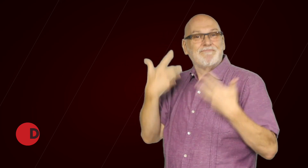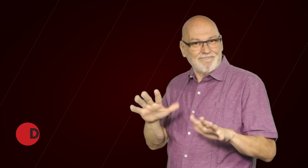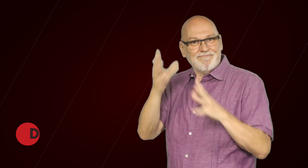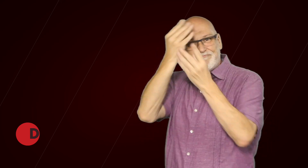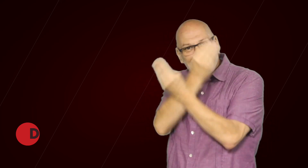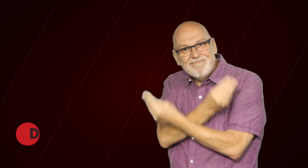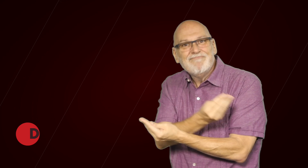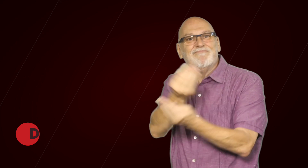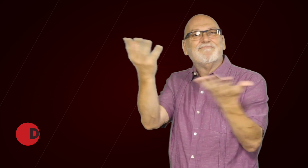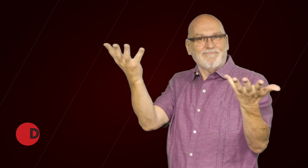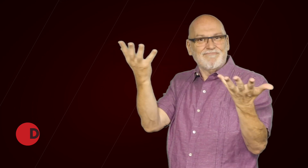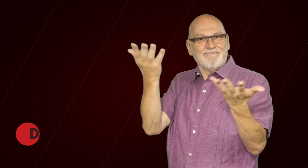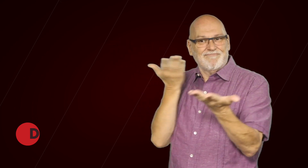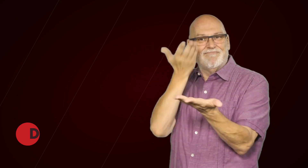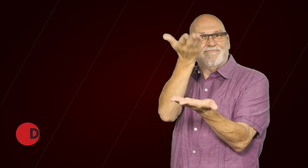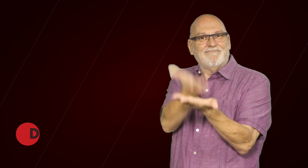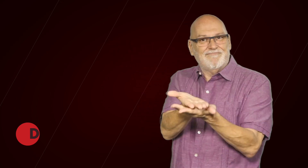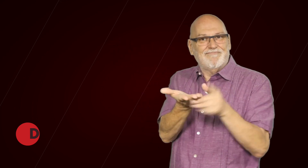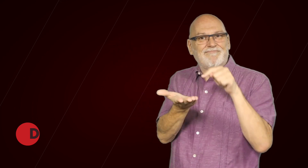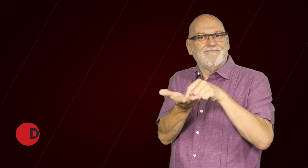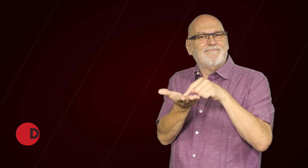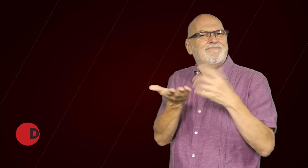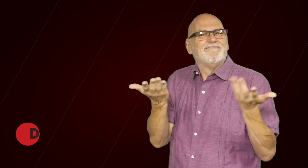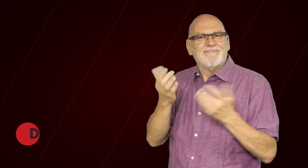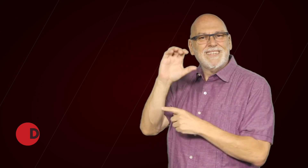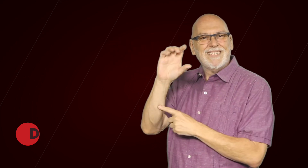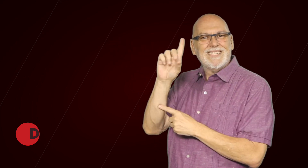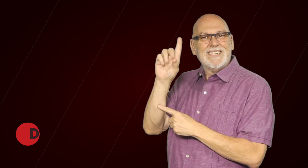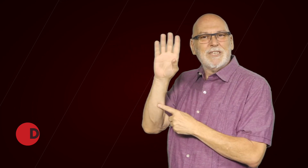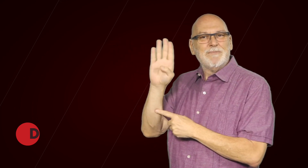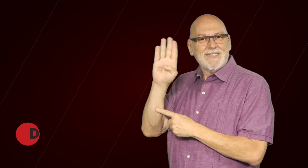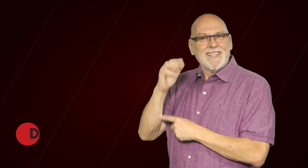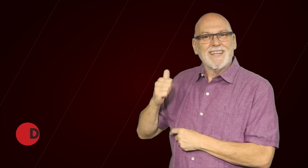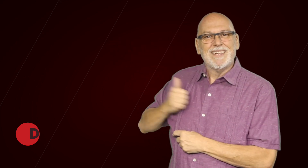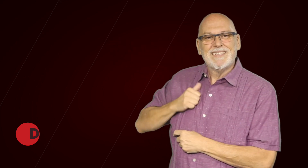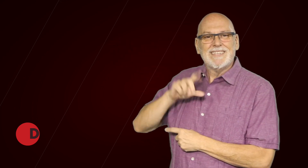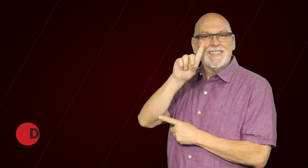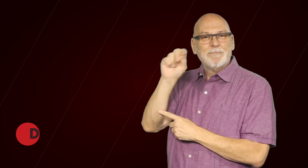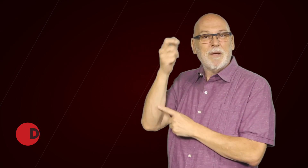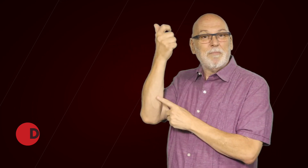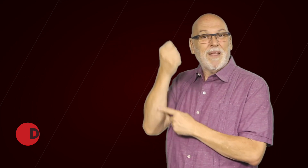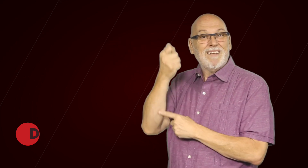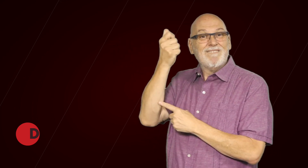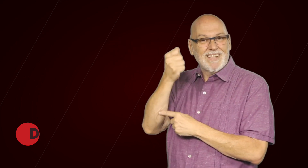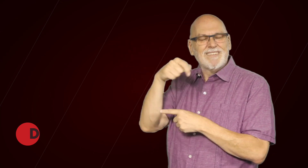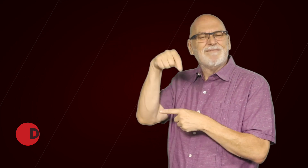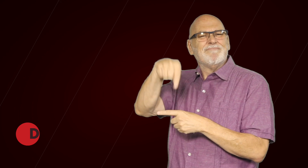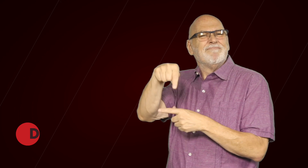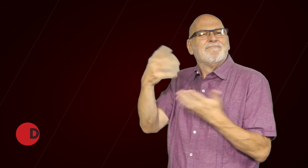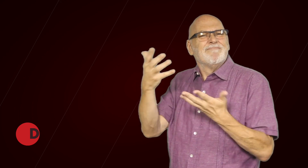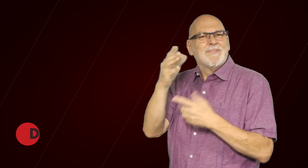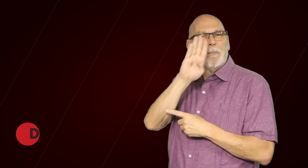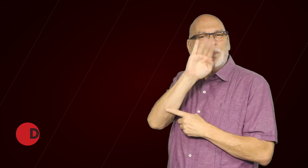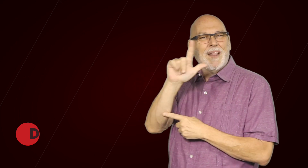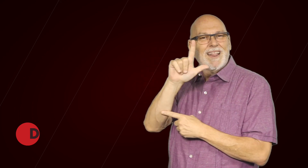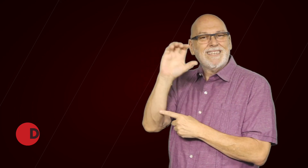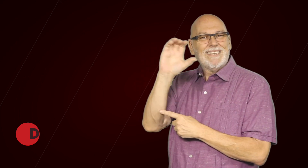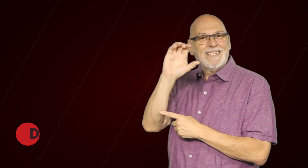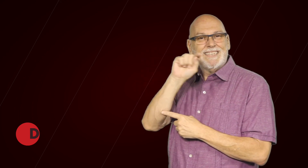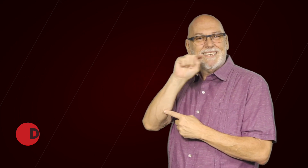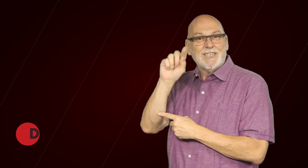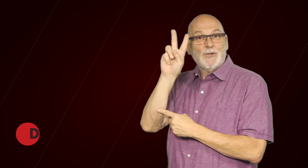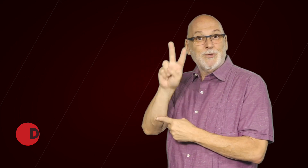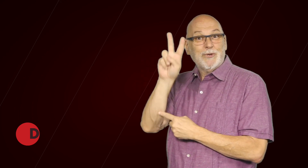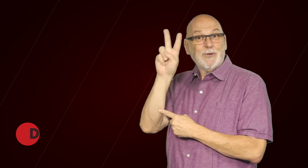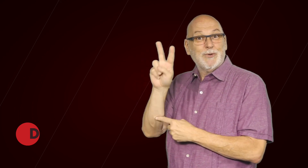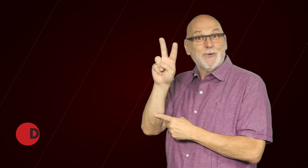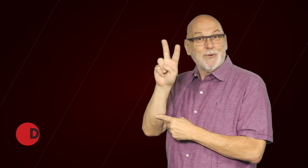had first announced the CDB (Canada Disability Benefit), Bill C-22 during